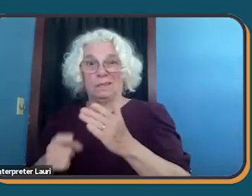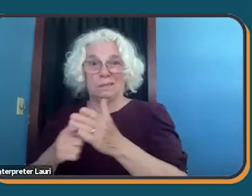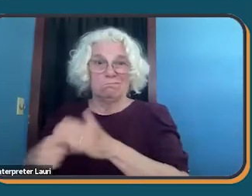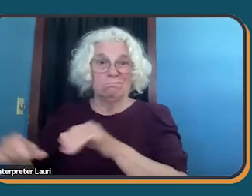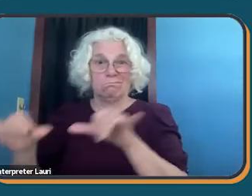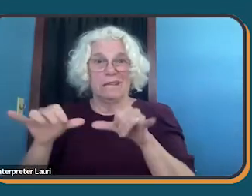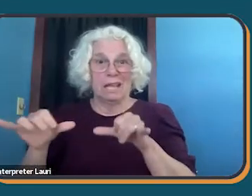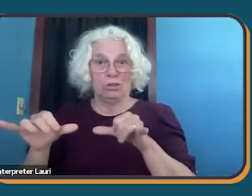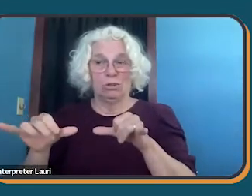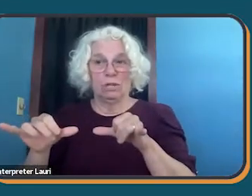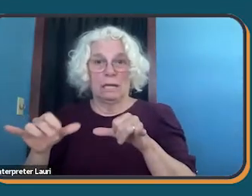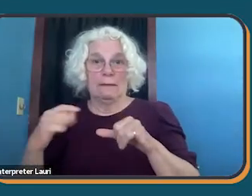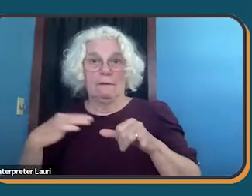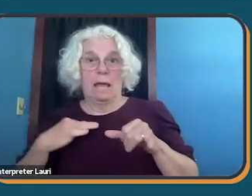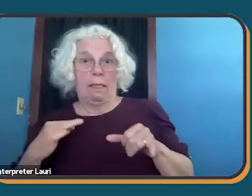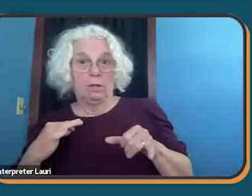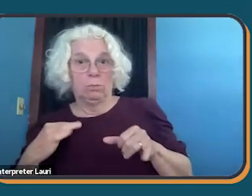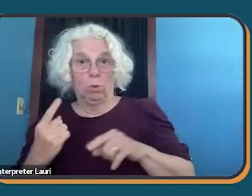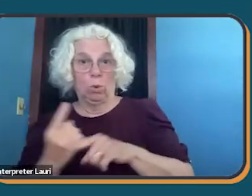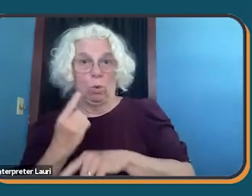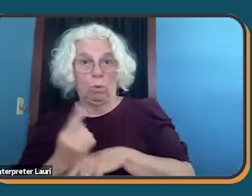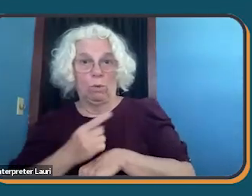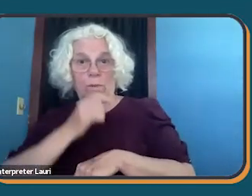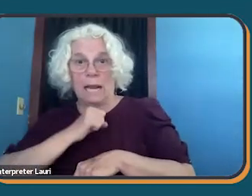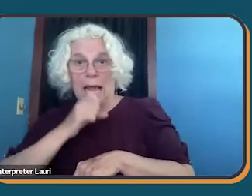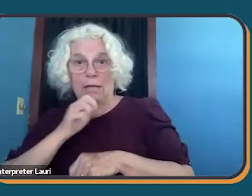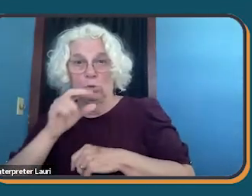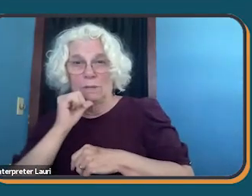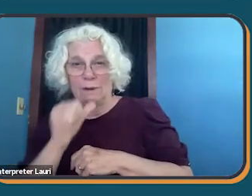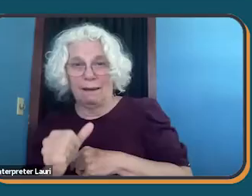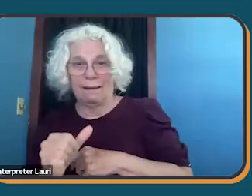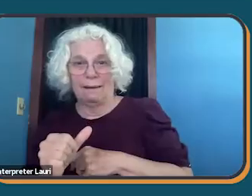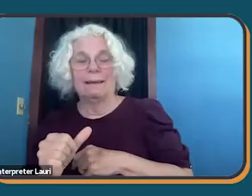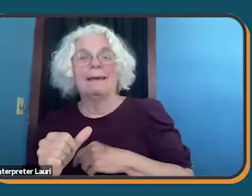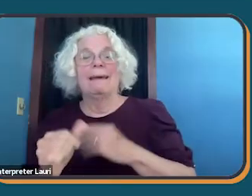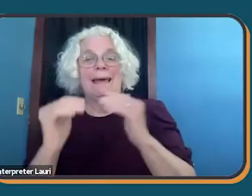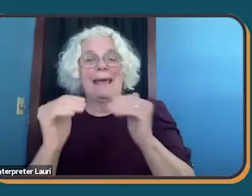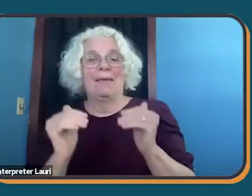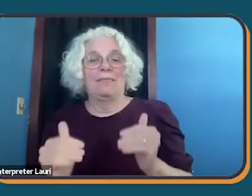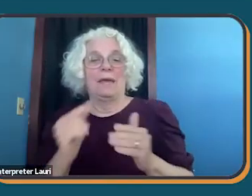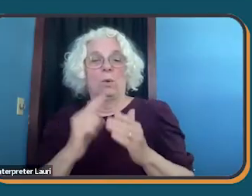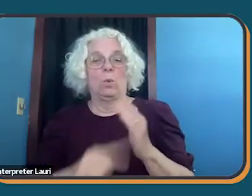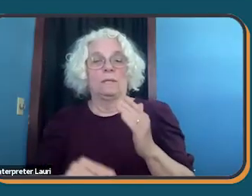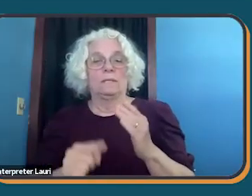and collaborating to find alternative screening methods if needed. Next up, we want to discuss two more screenings.